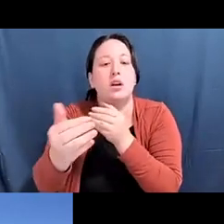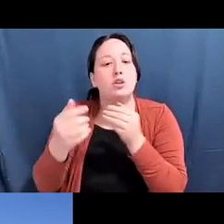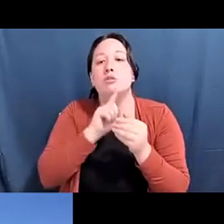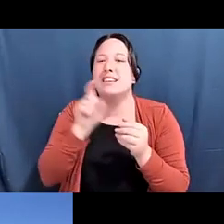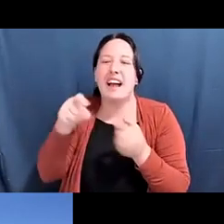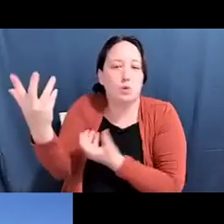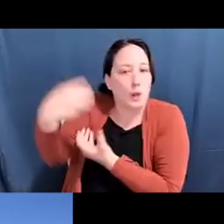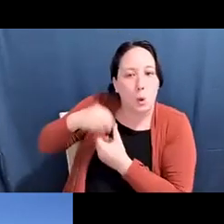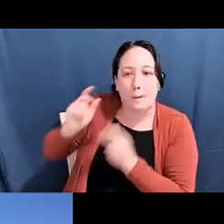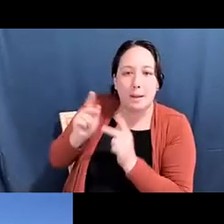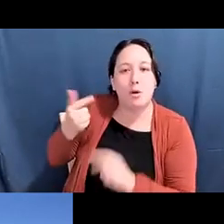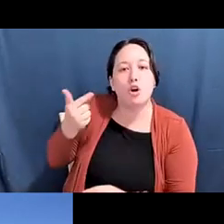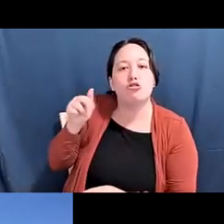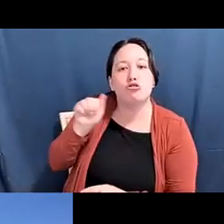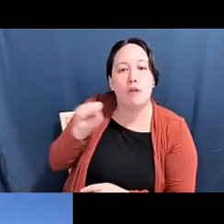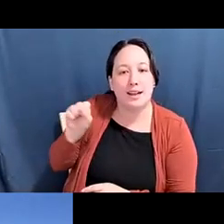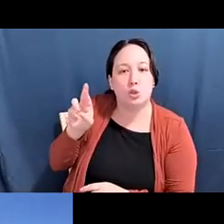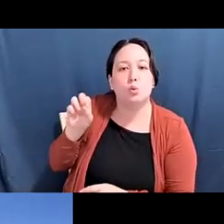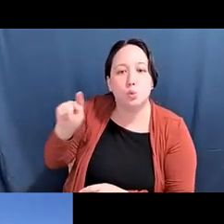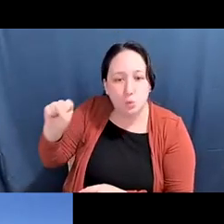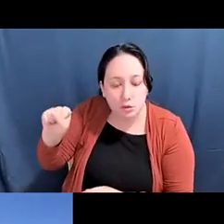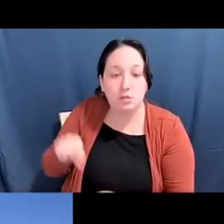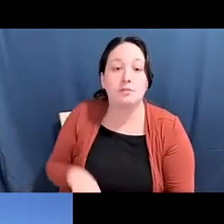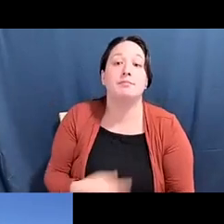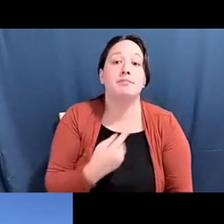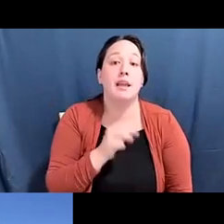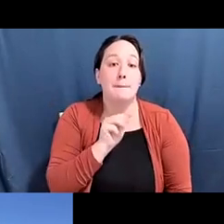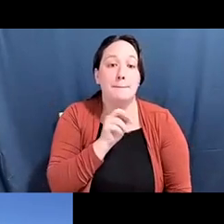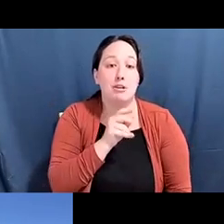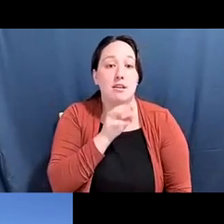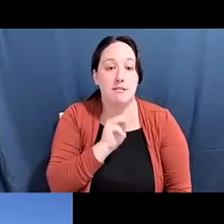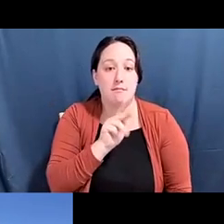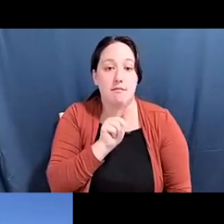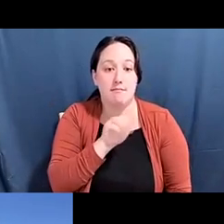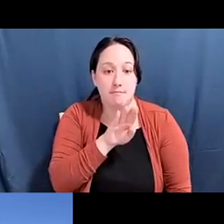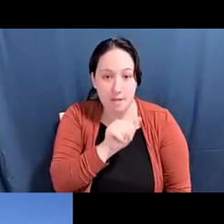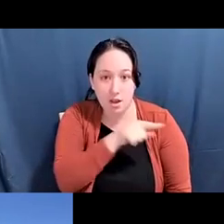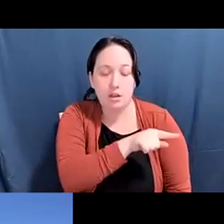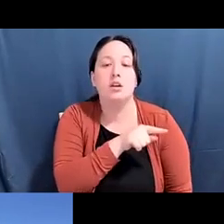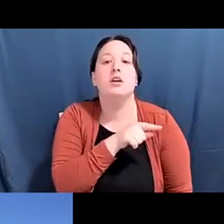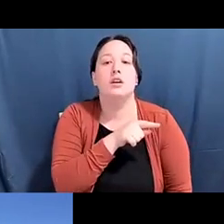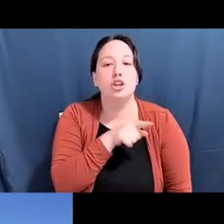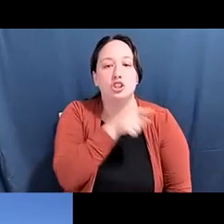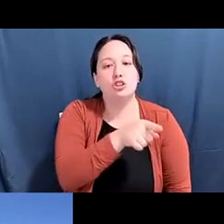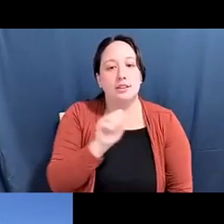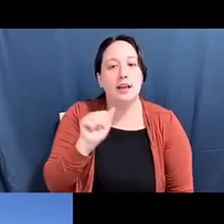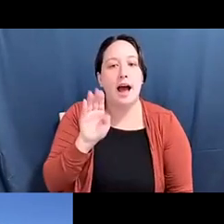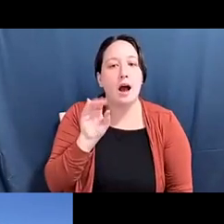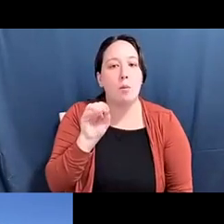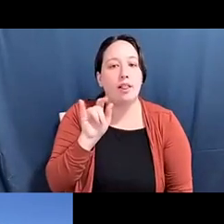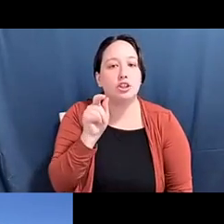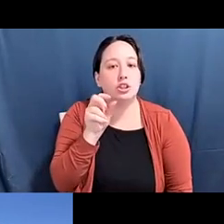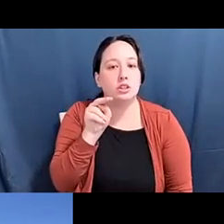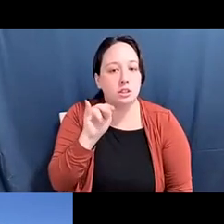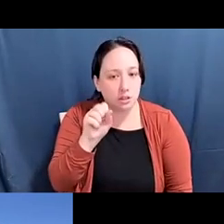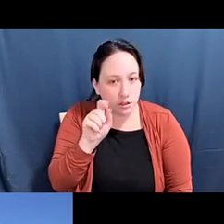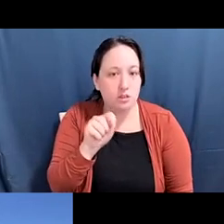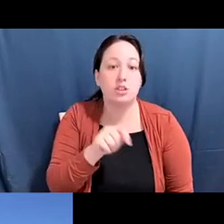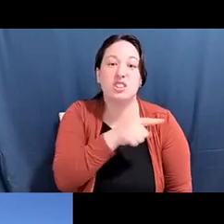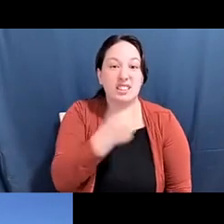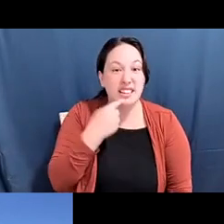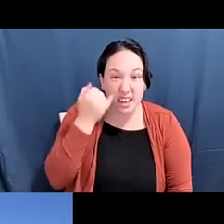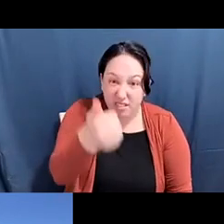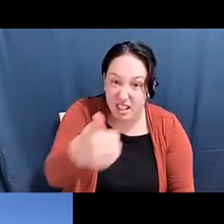Diane Fujino: Mariame Kaba who's quite prominent today as an abolitionist says that in her book, right, if you're an organizer, then that means you must be working with other people.